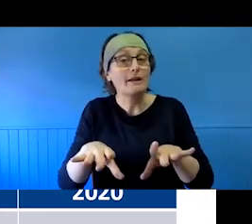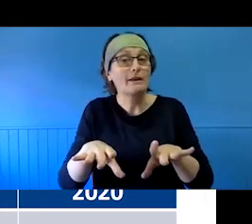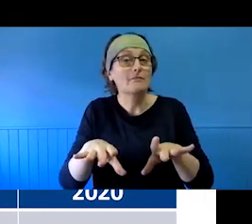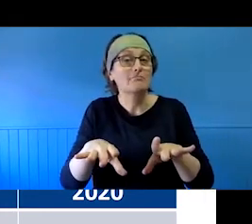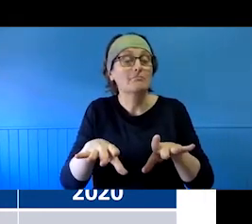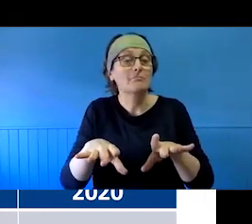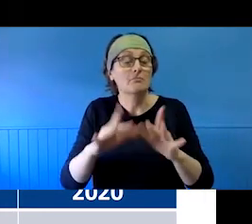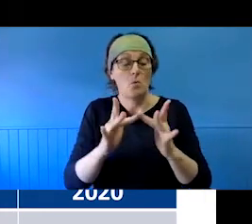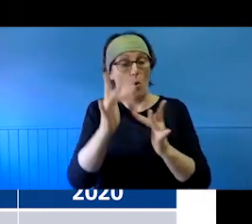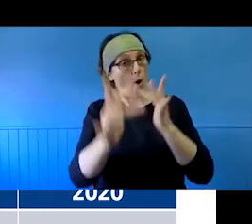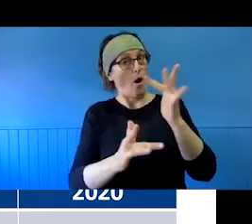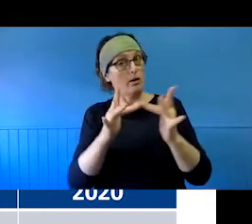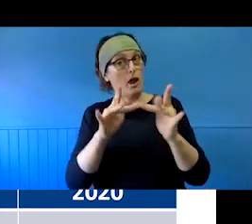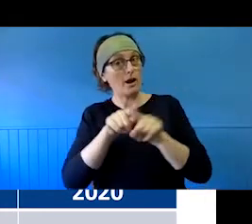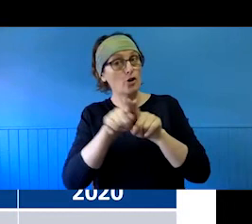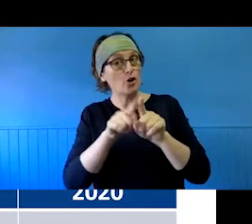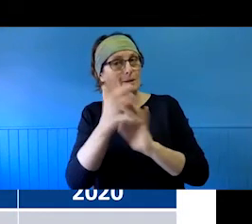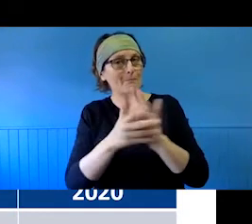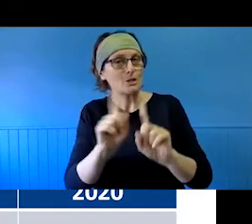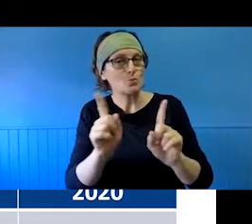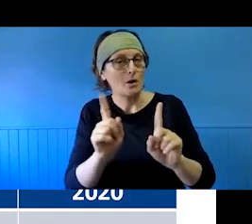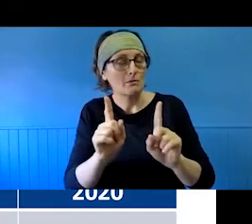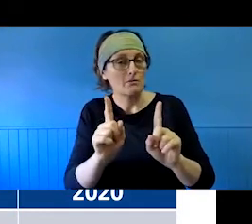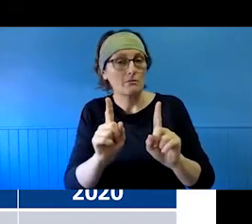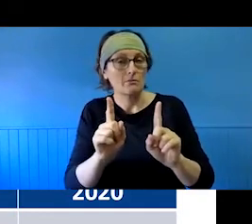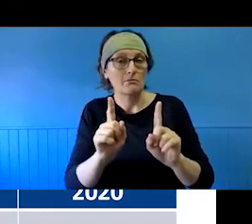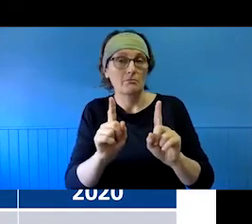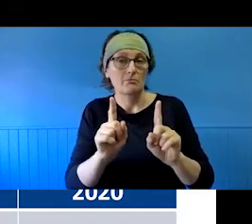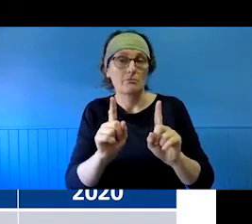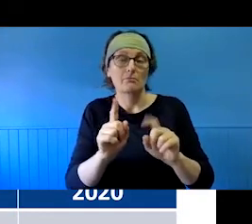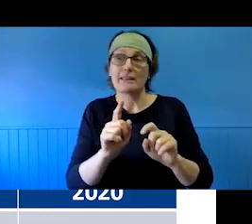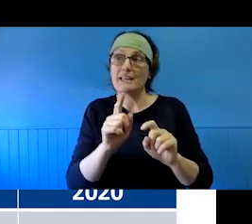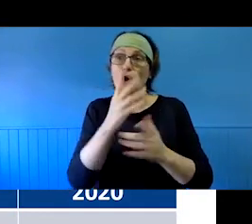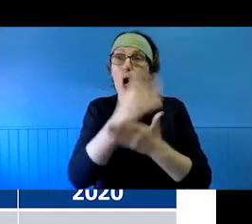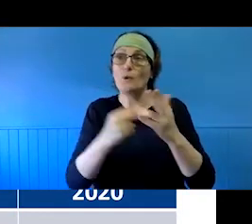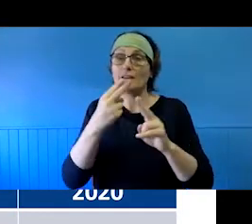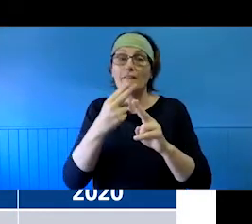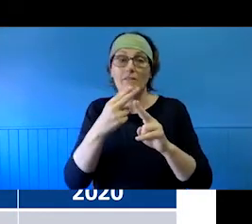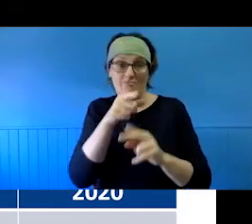"online learning" is not specific to the tertiary statistics that we get.